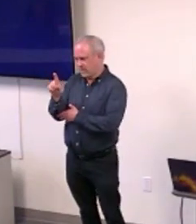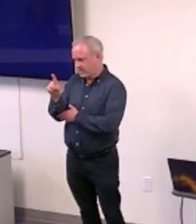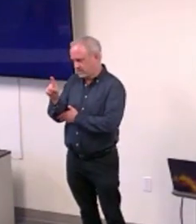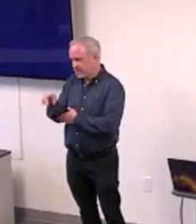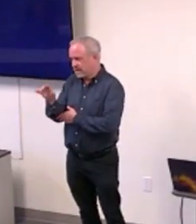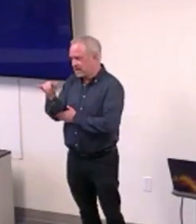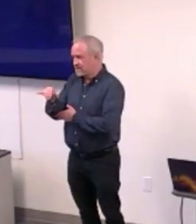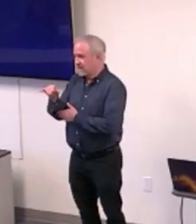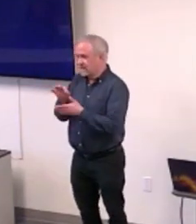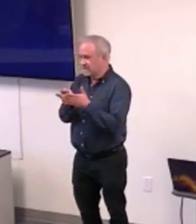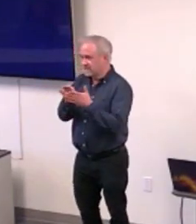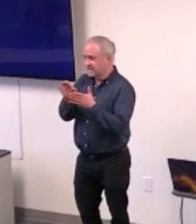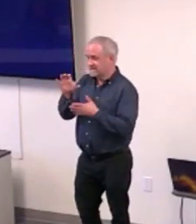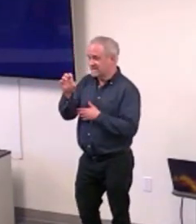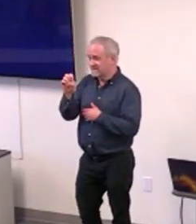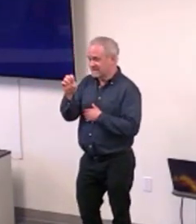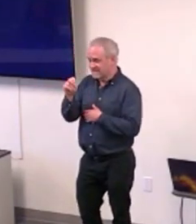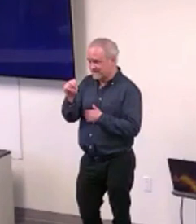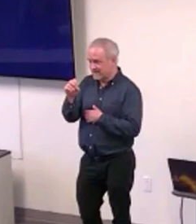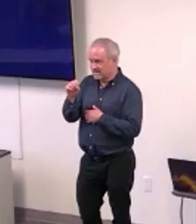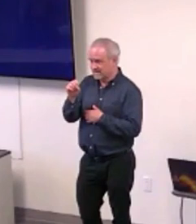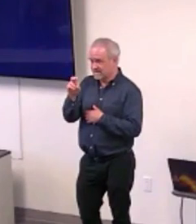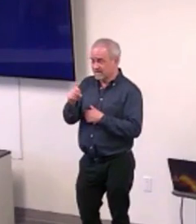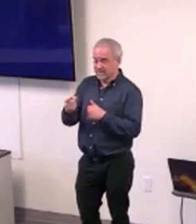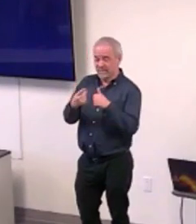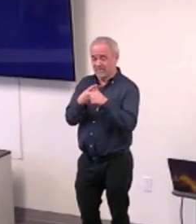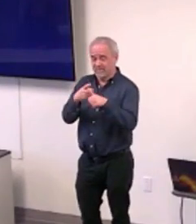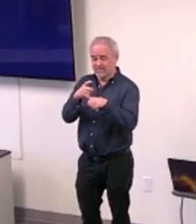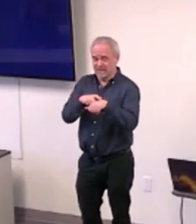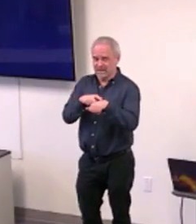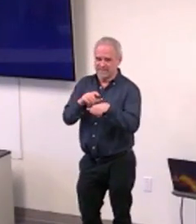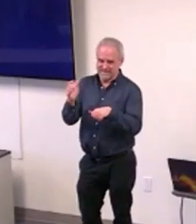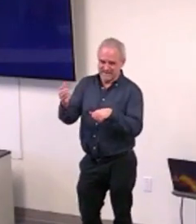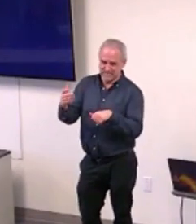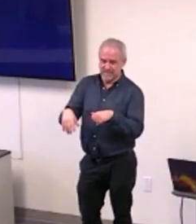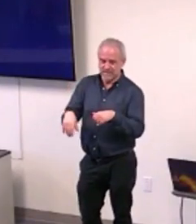to allegedly count the insane and the idiotic.